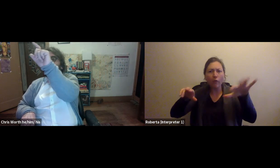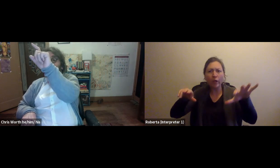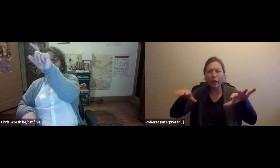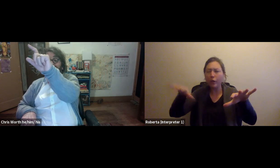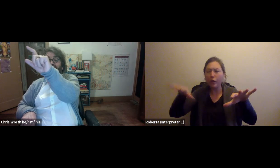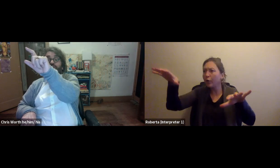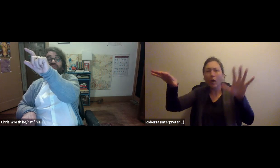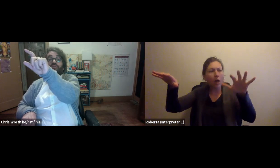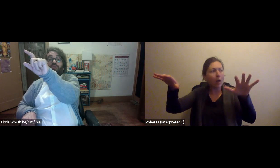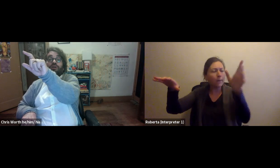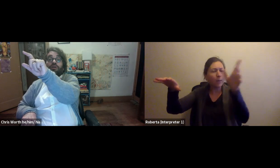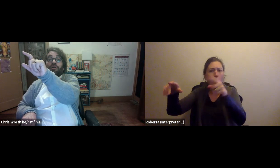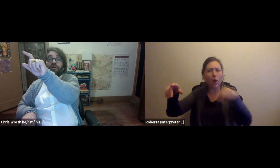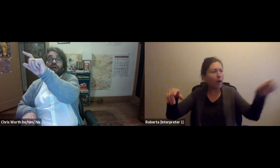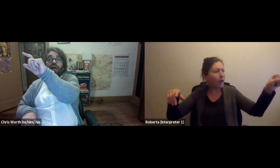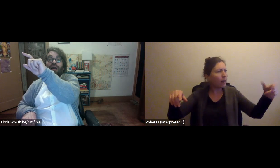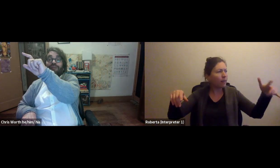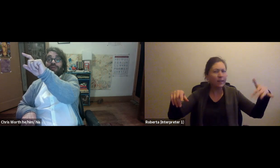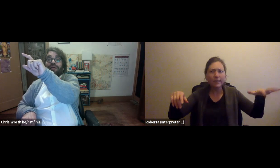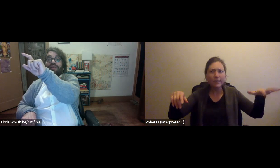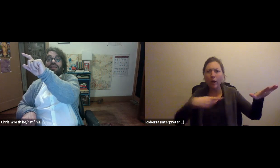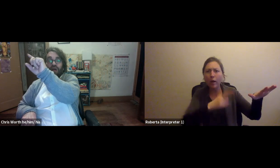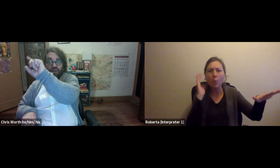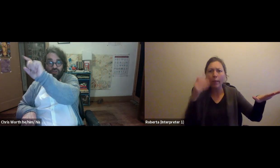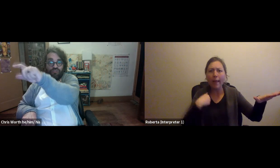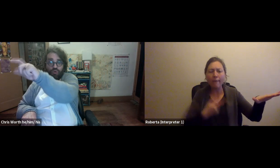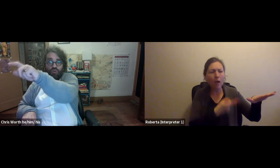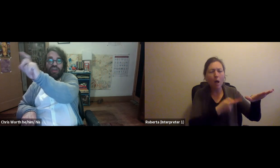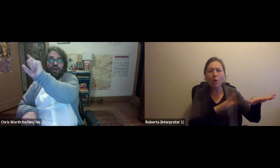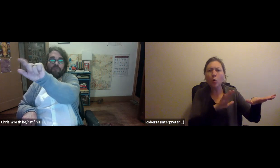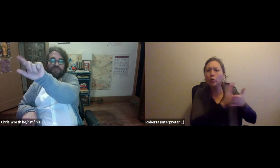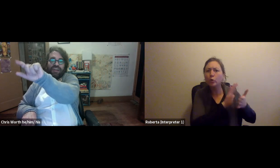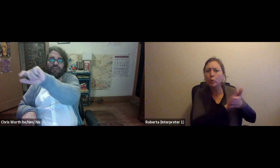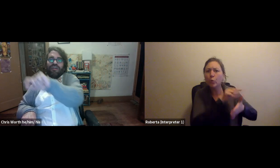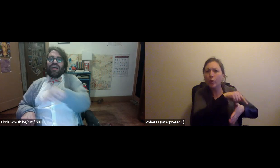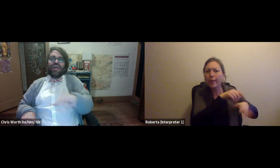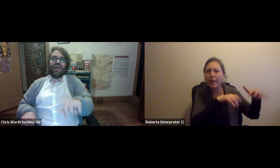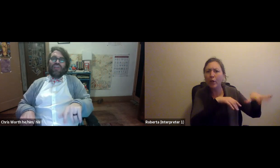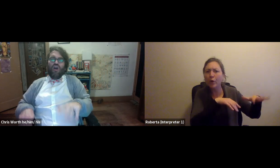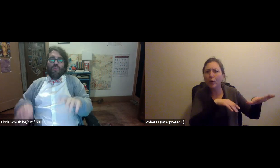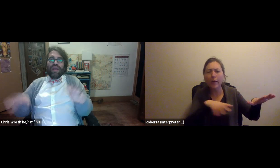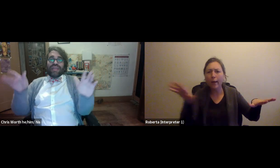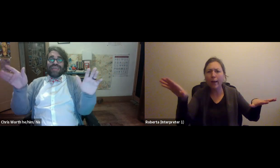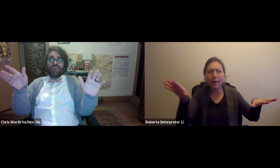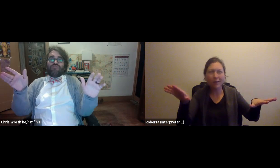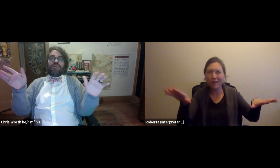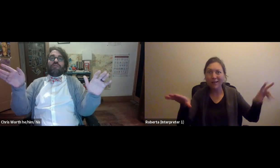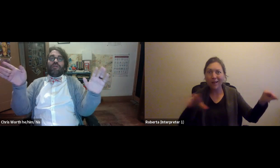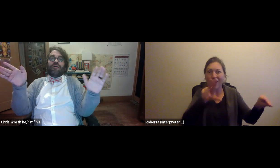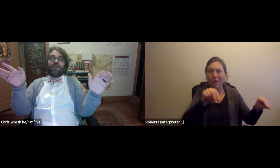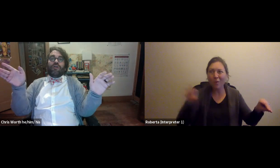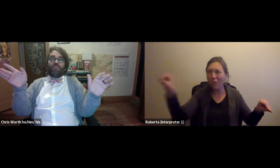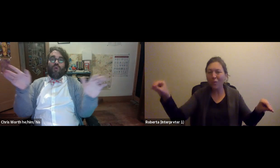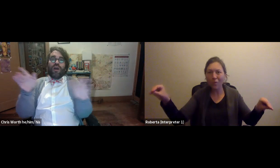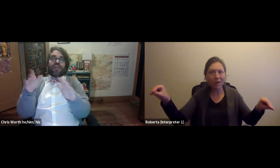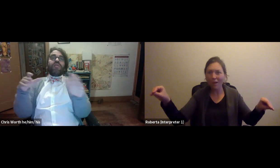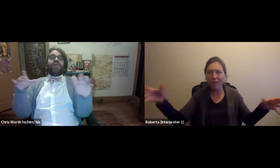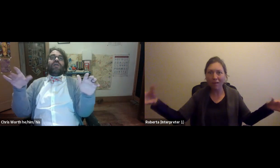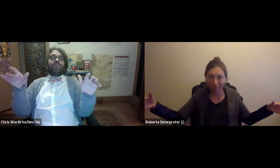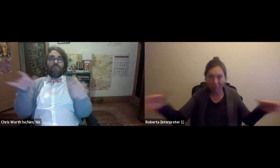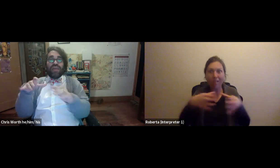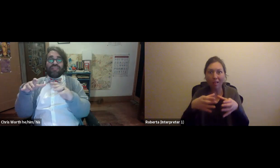and deal with your schooling over here." No, it's actually one messy,